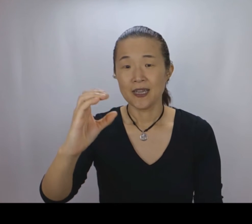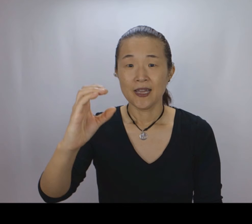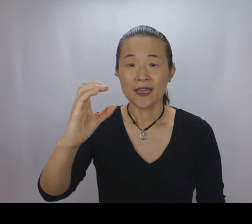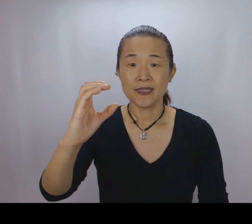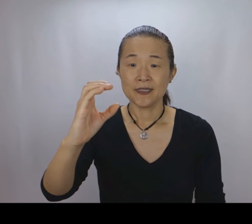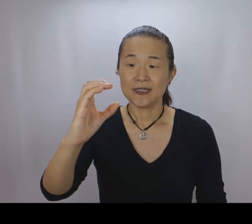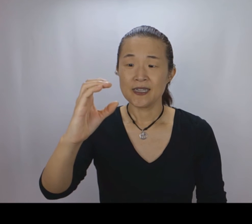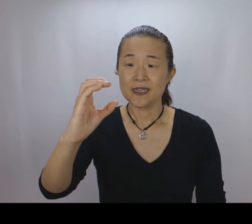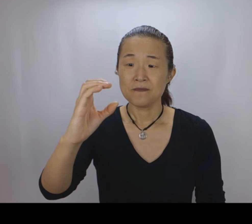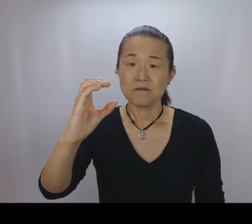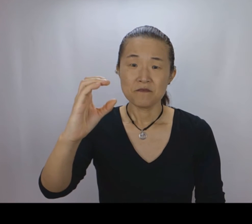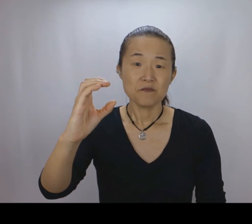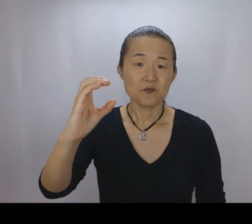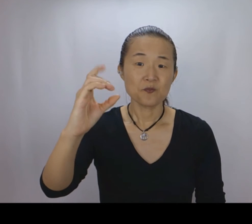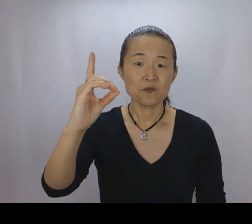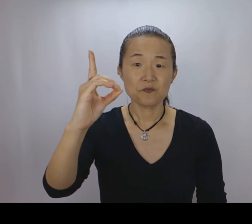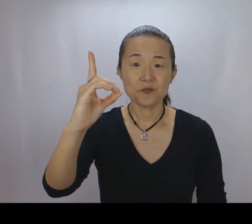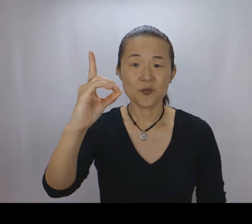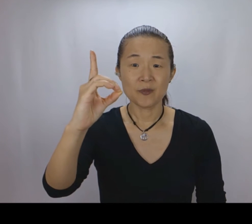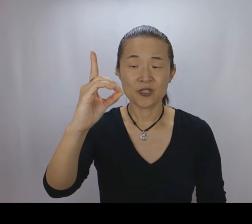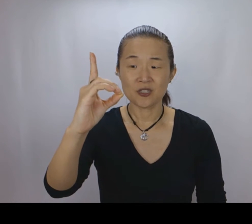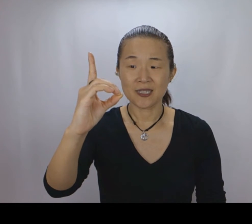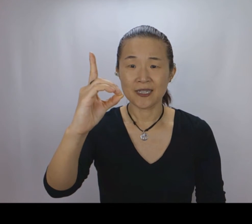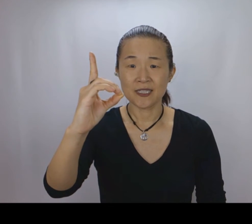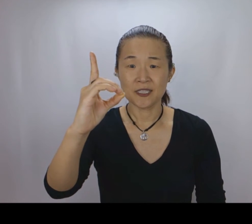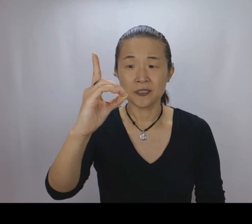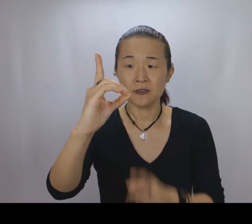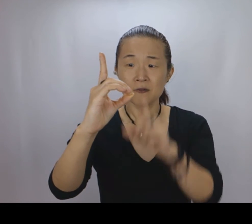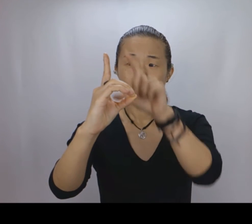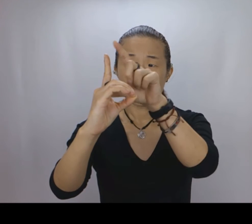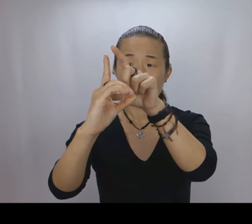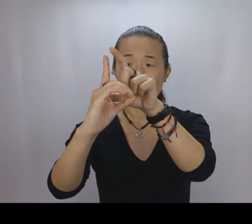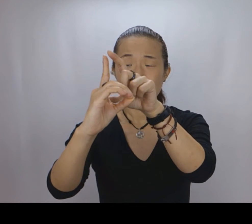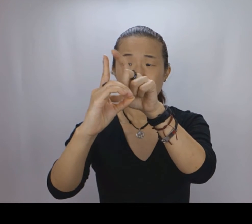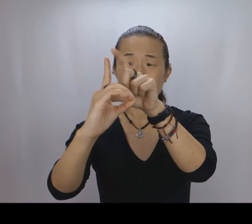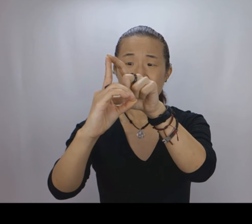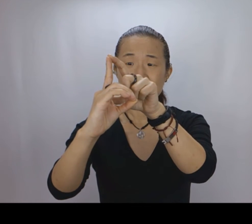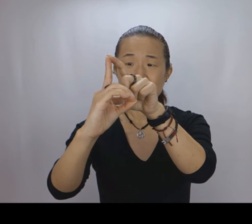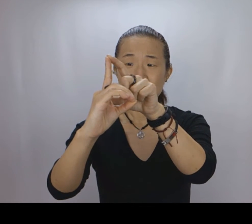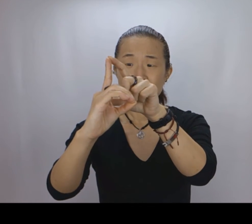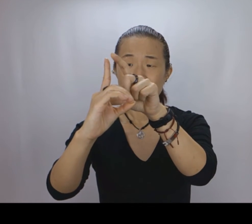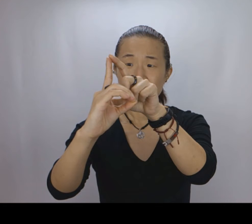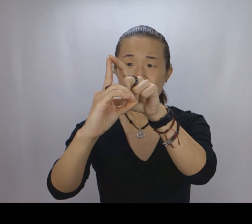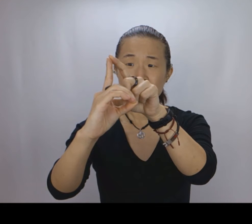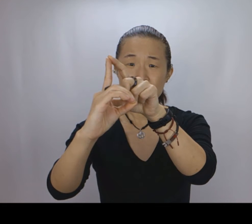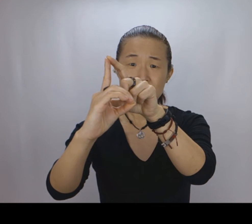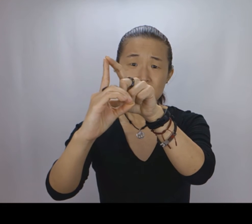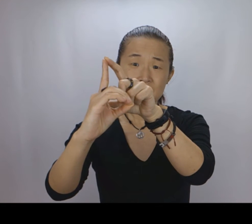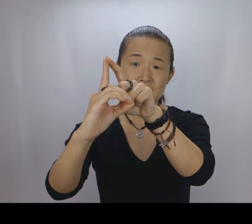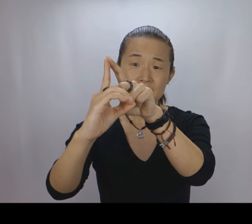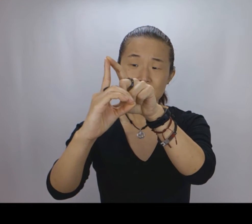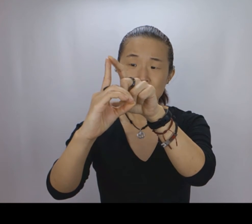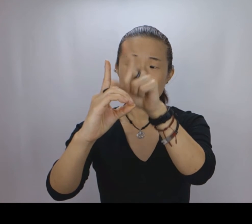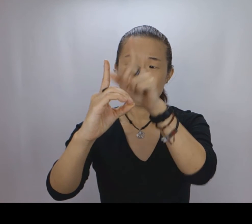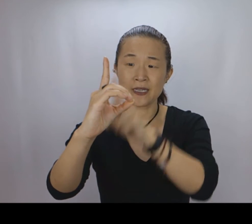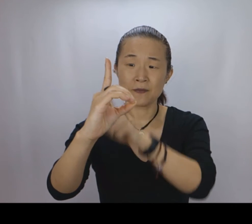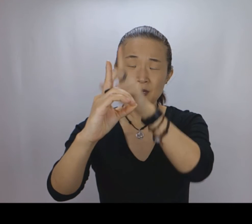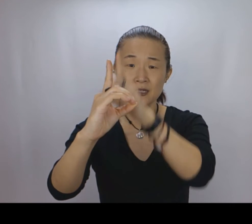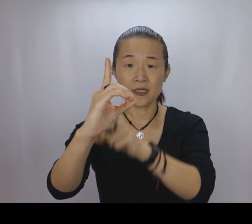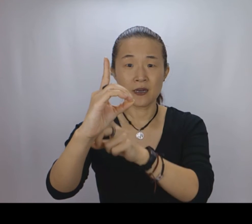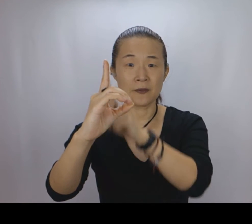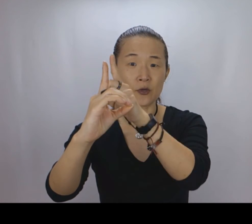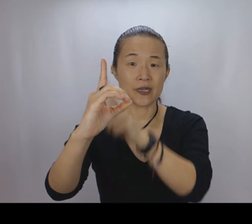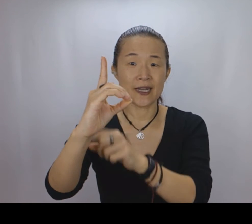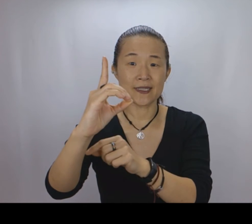and "D" pretty much looks like "D" too. The index finger is the up-and-down part of a lowercase "D"